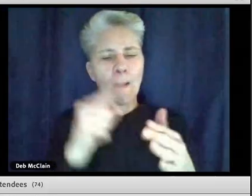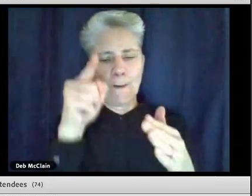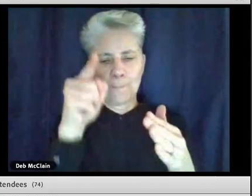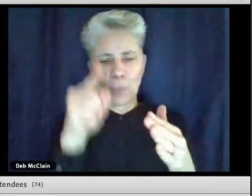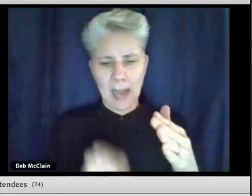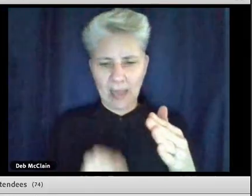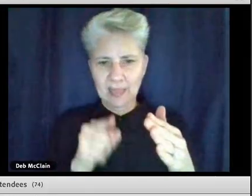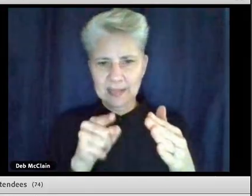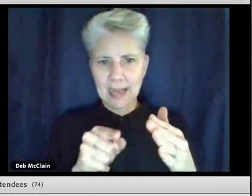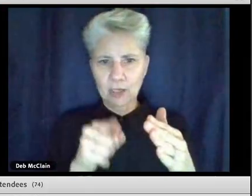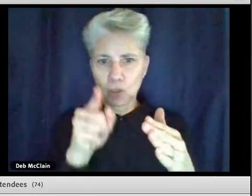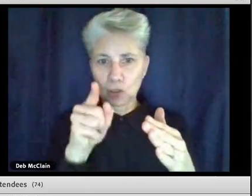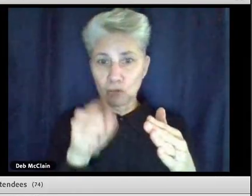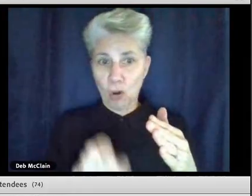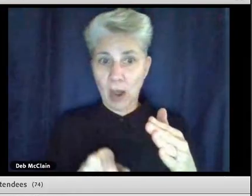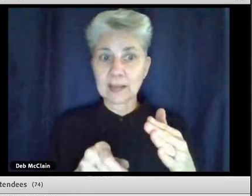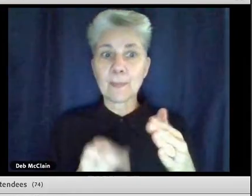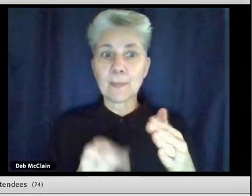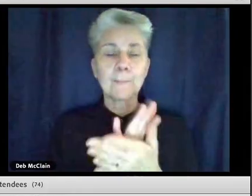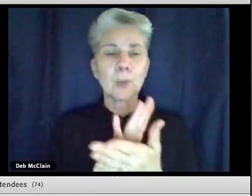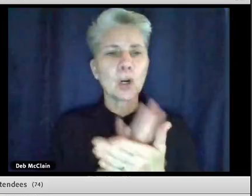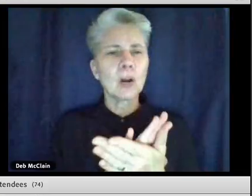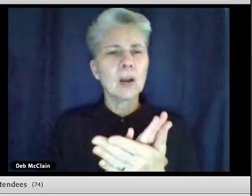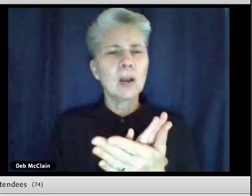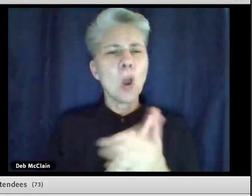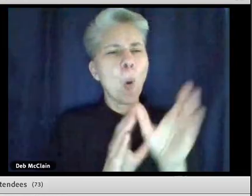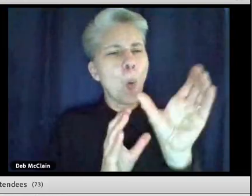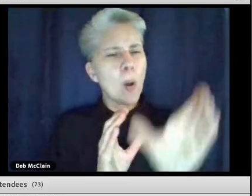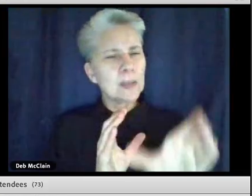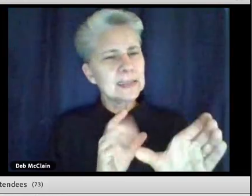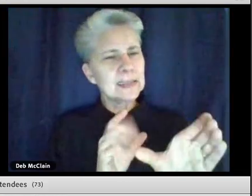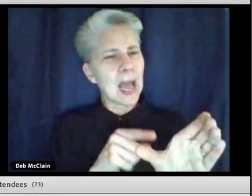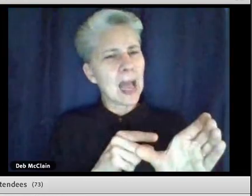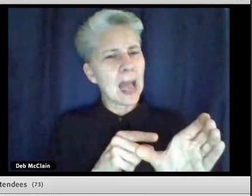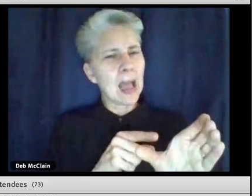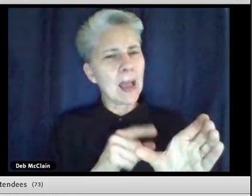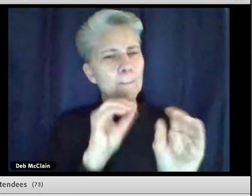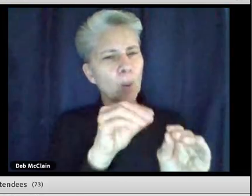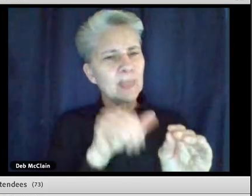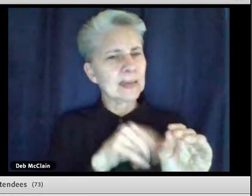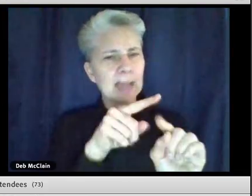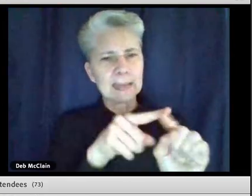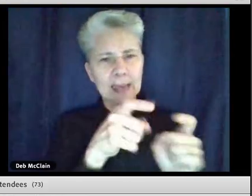what I want you to do is take it, put a line down the center, draw a line down the center of the paper,